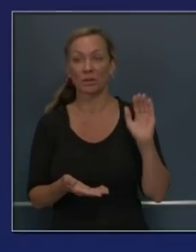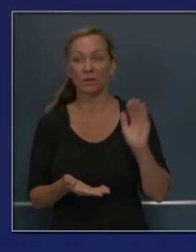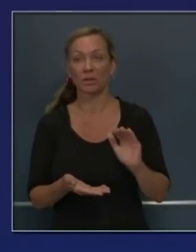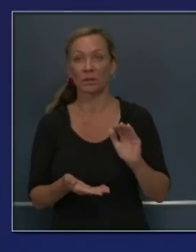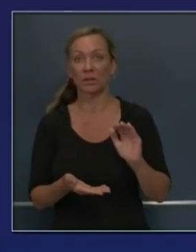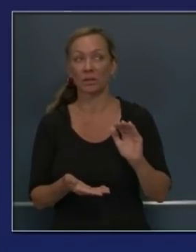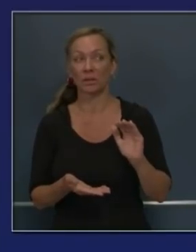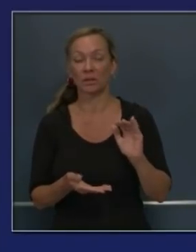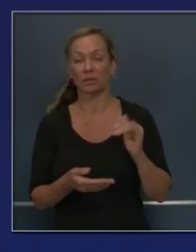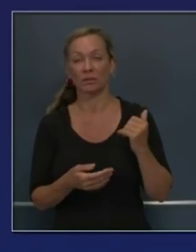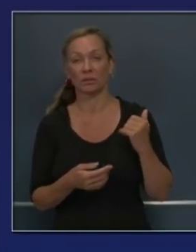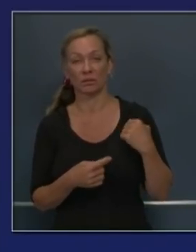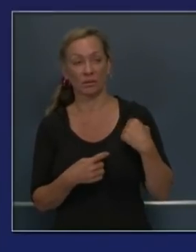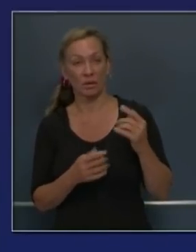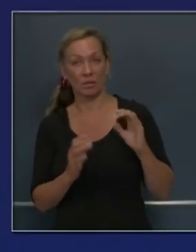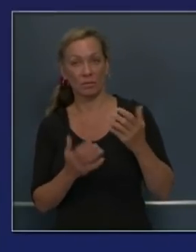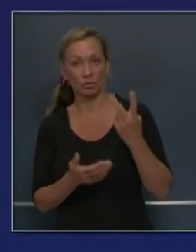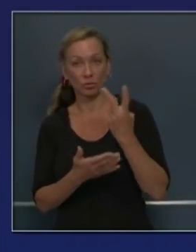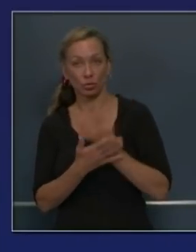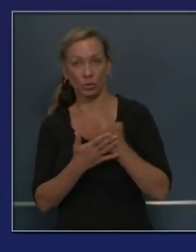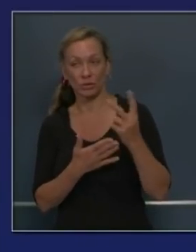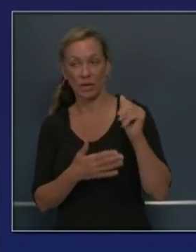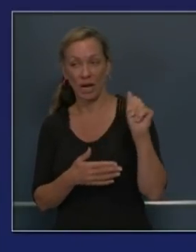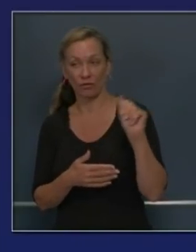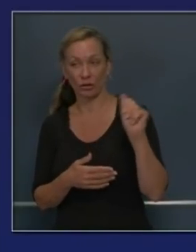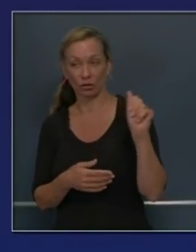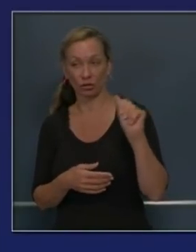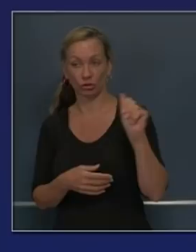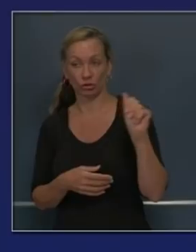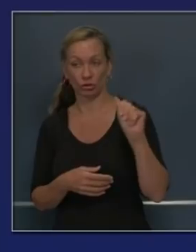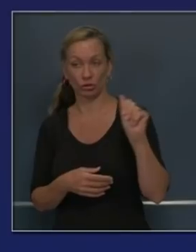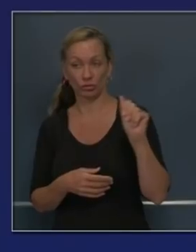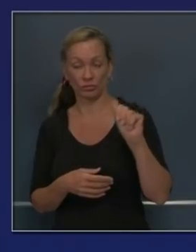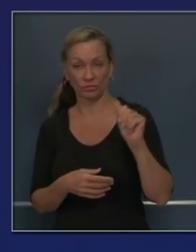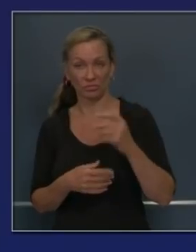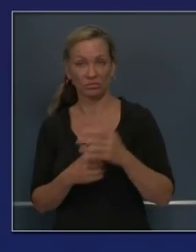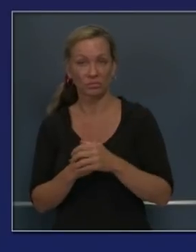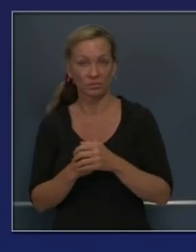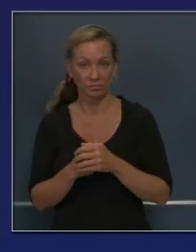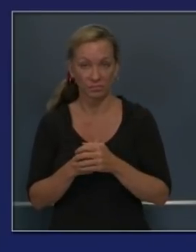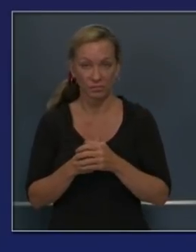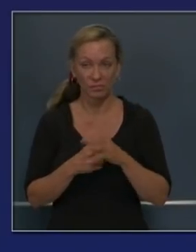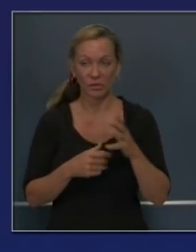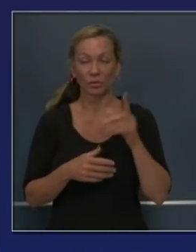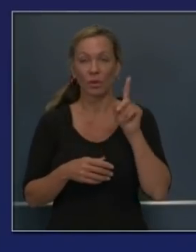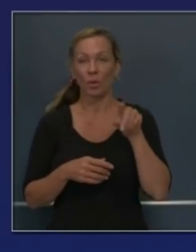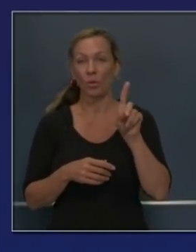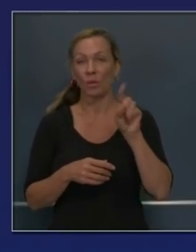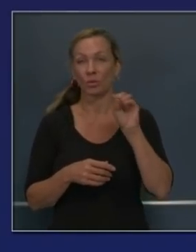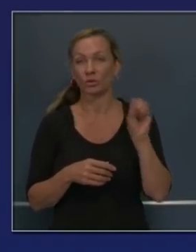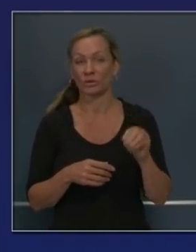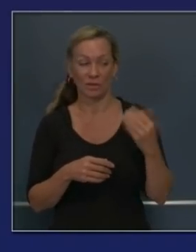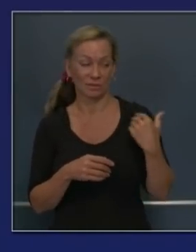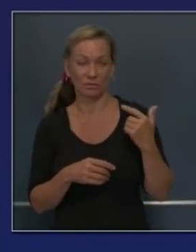PATIENTS, SIX PERCENT OF THE HEALTHCARE CAPACITY. ICUS WE ARE DOWN 19 PERCENT, OVER A 14 DAY PERIOD, WE